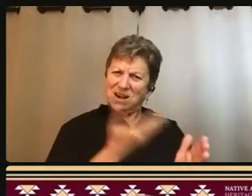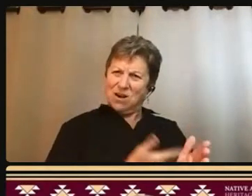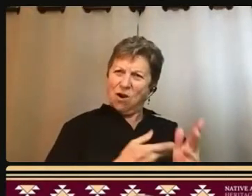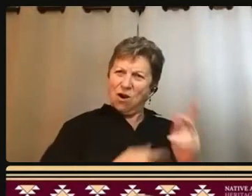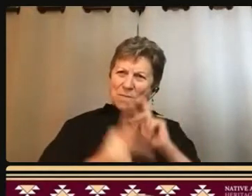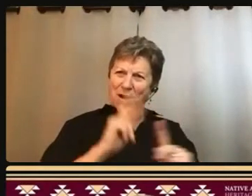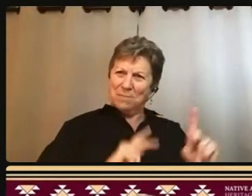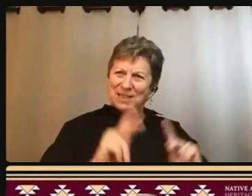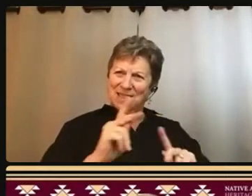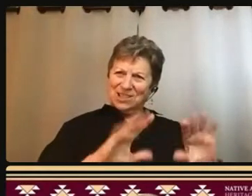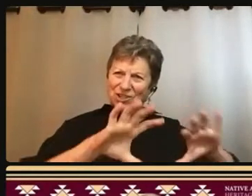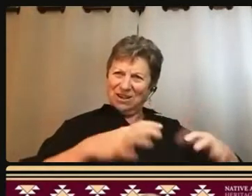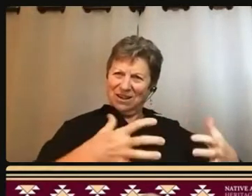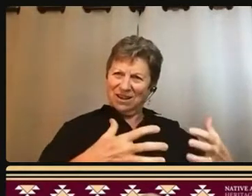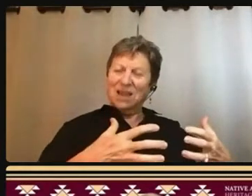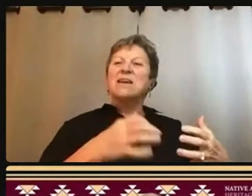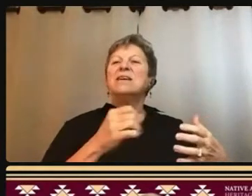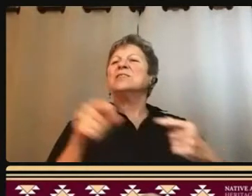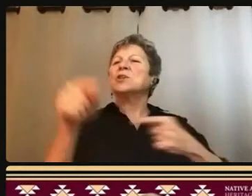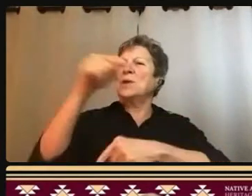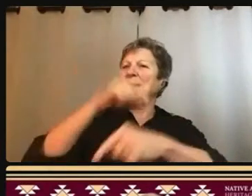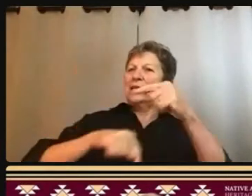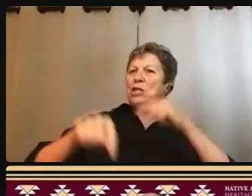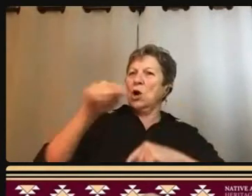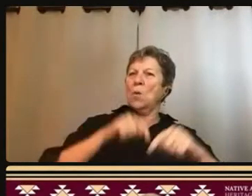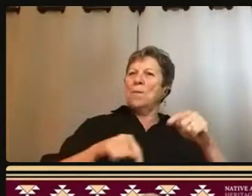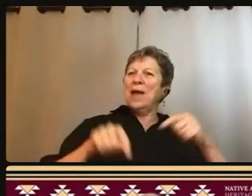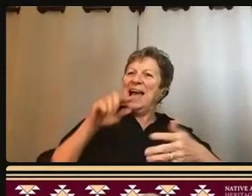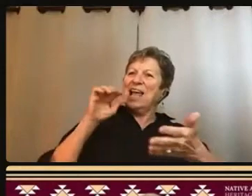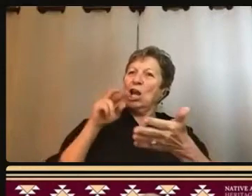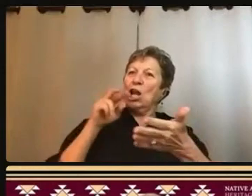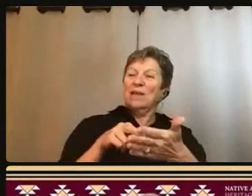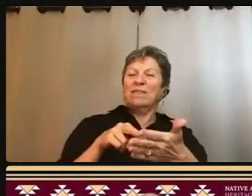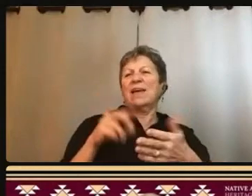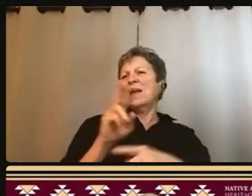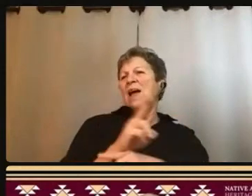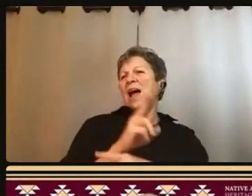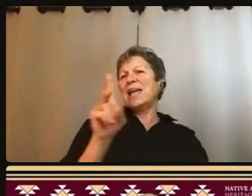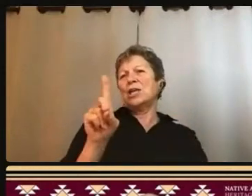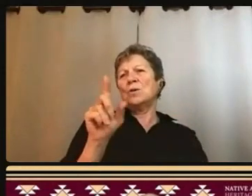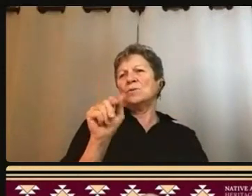DATA IS ACTUALLY RELEVANT TO OUR POPULATION.